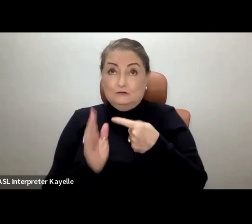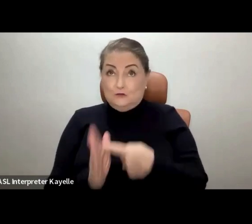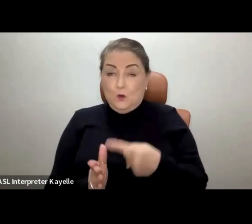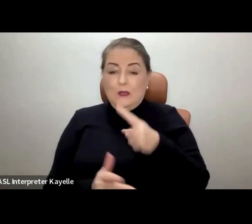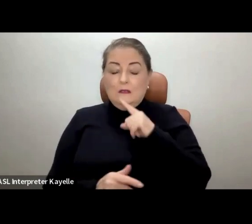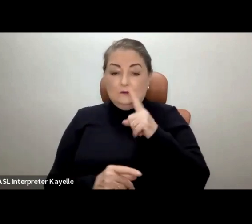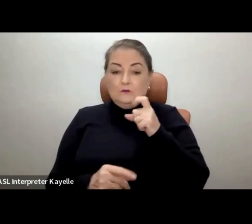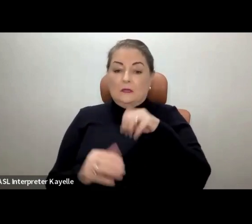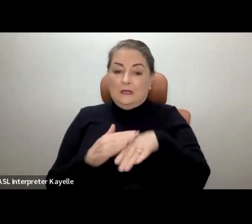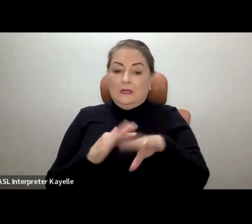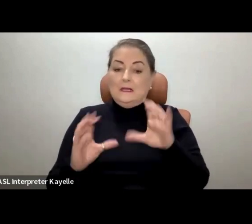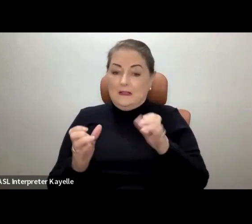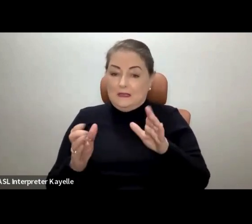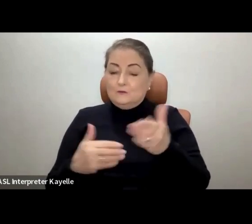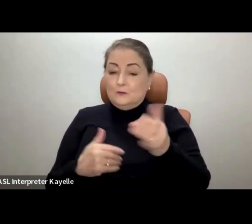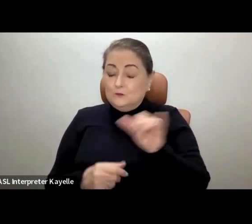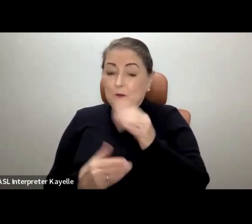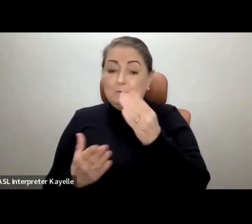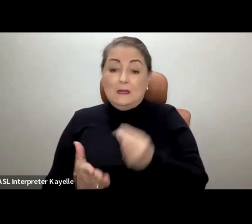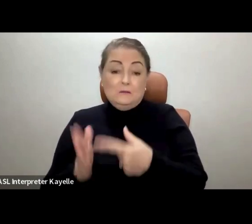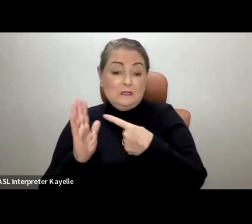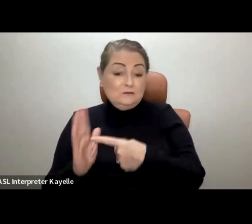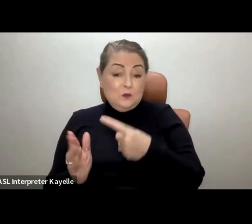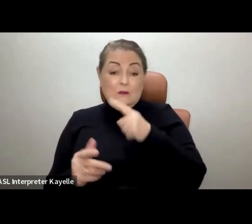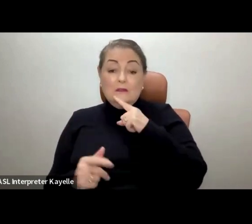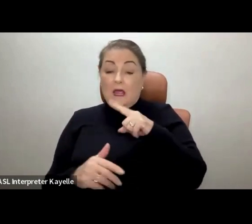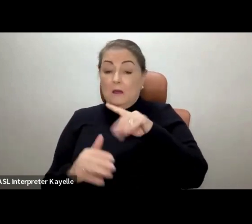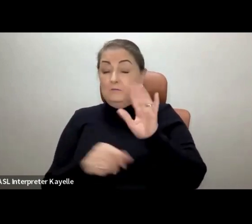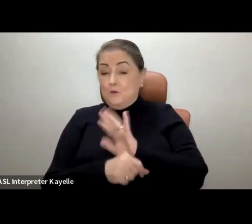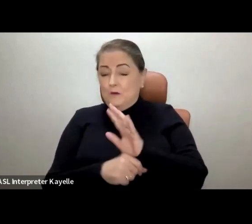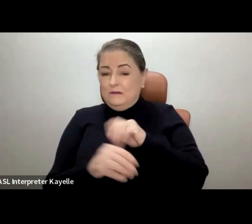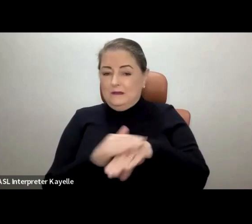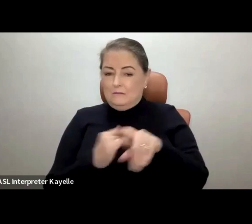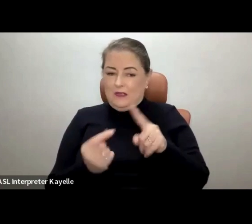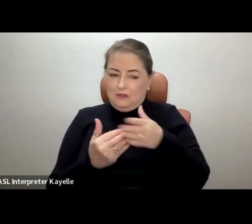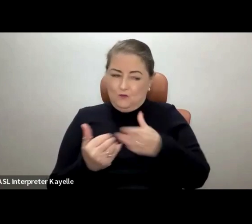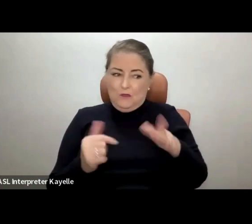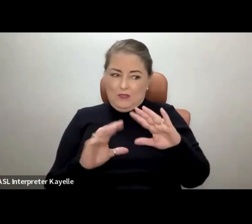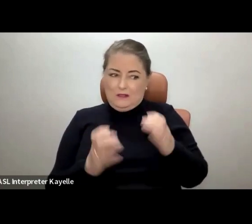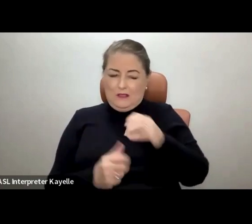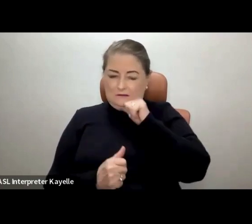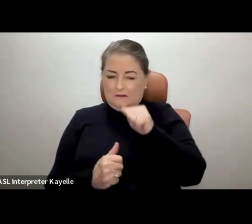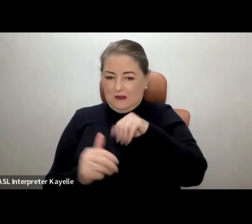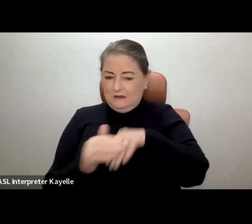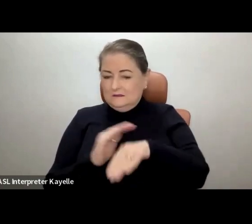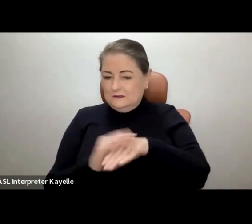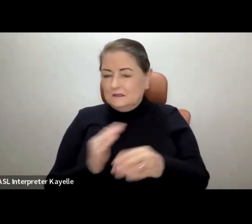the classroom too, you might be showing a movie that's accessible, but if the rest of the class is not accessible,